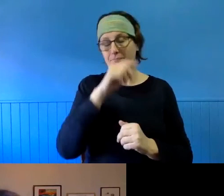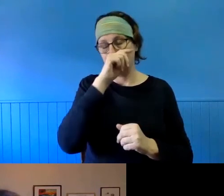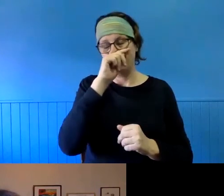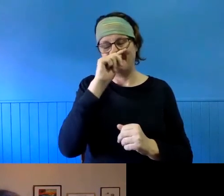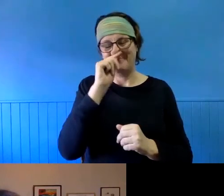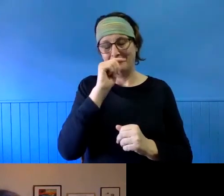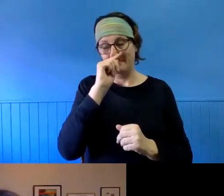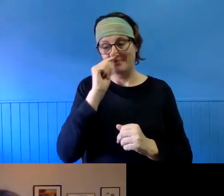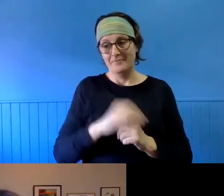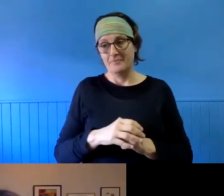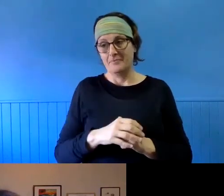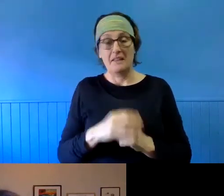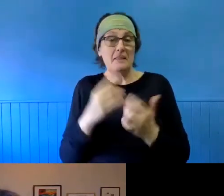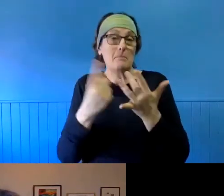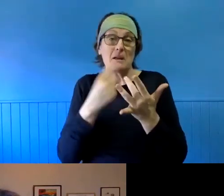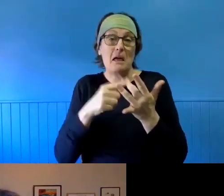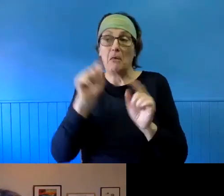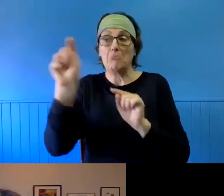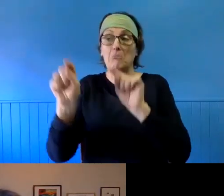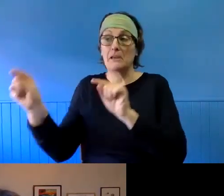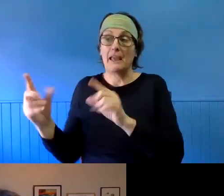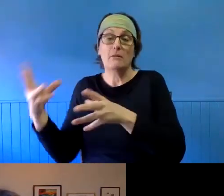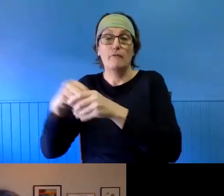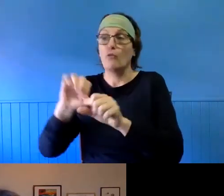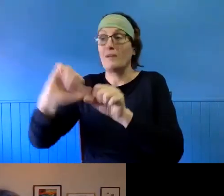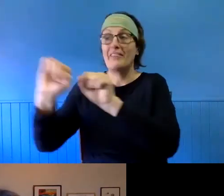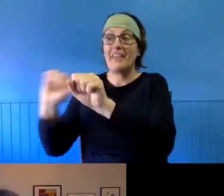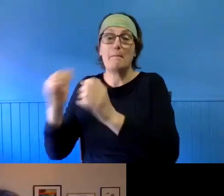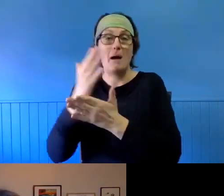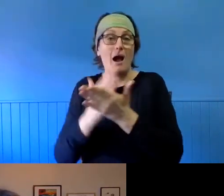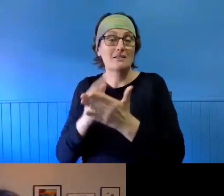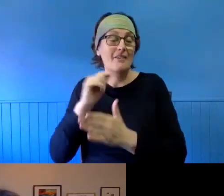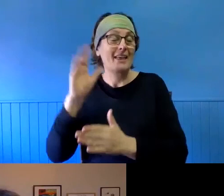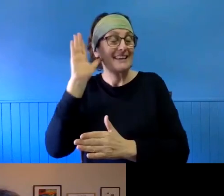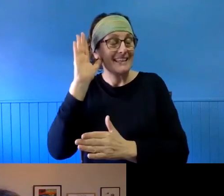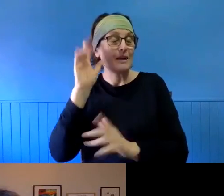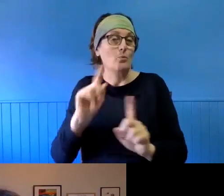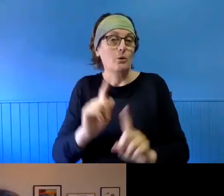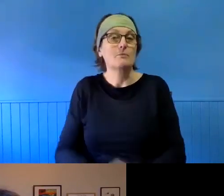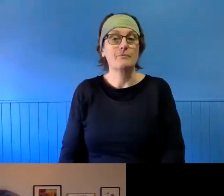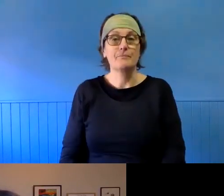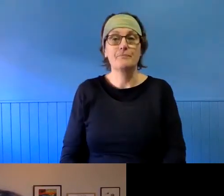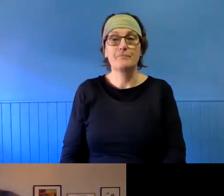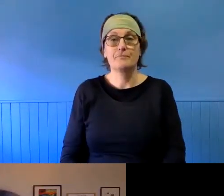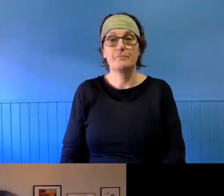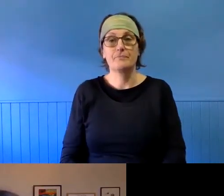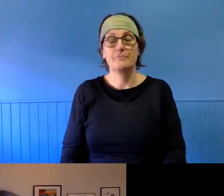there's different parts, then everybody else gets to play those different parts and hear what it sound like with that, with the one student.